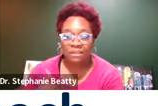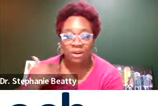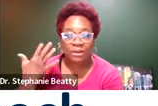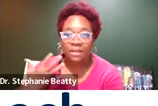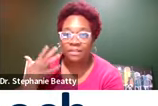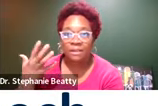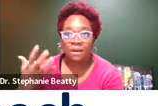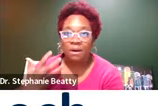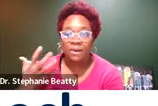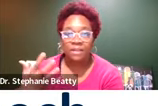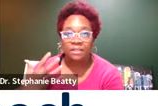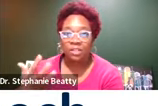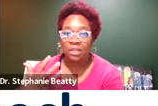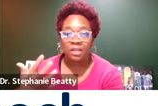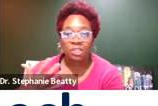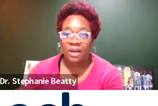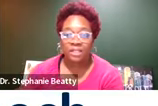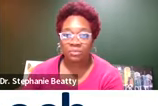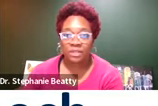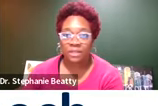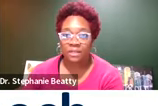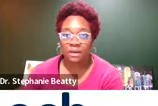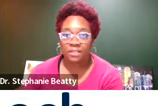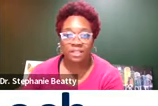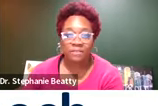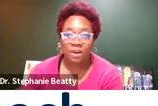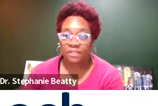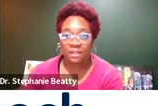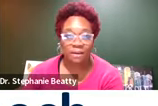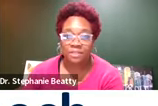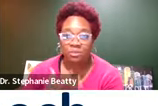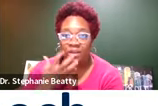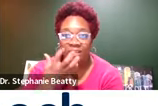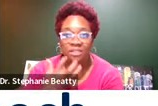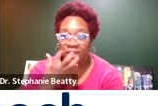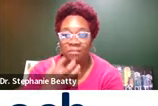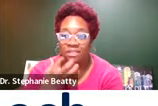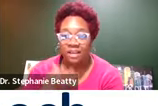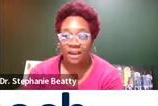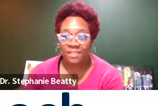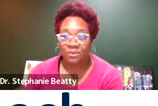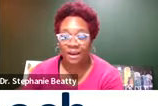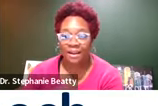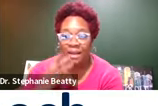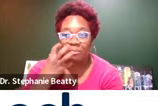My thought is always, good luck trying to read Steve Harvey's lips with his thick mustache, right?